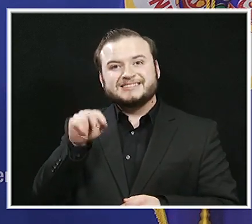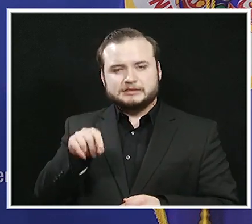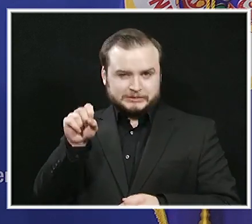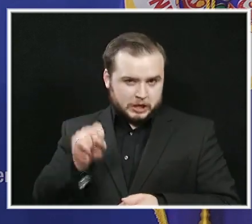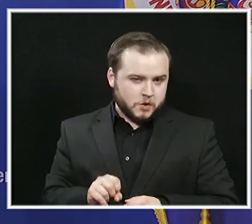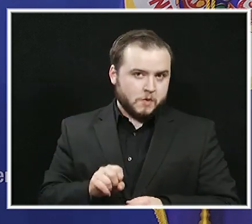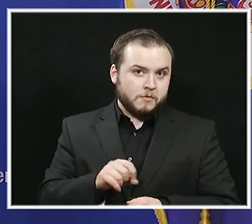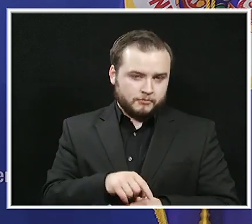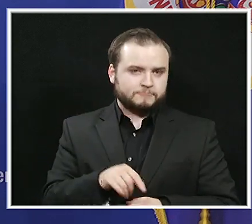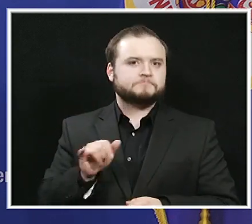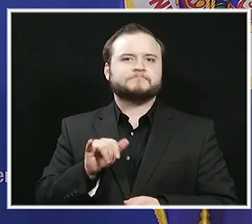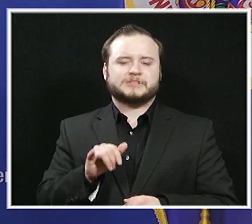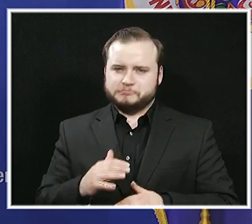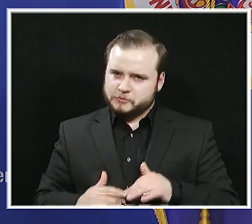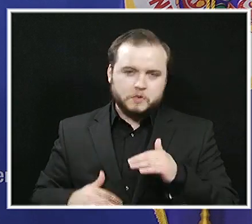County, 187, Cottonwood, 20, Martin county, 72.